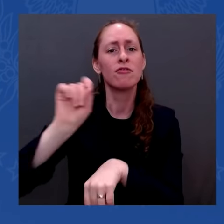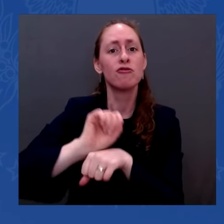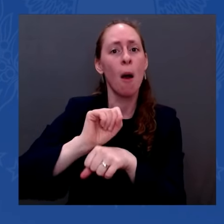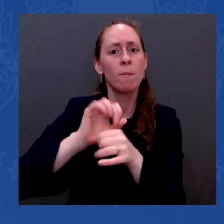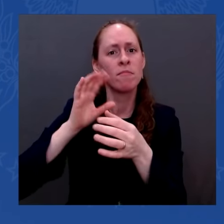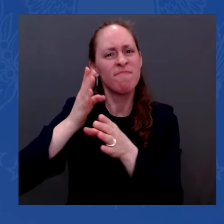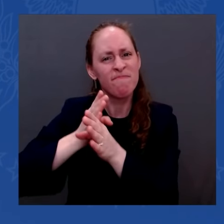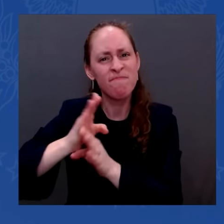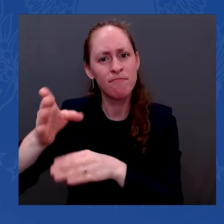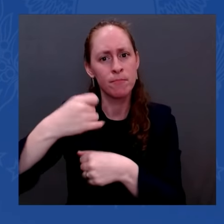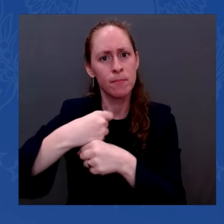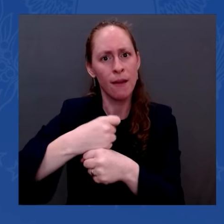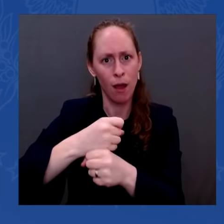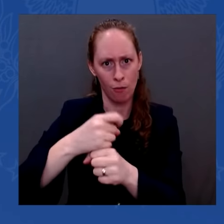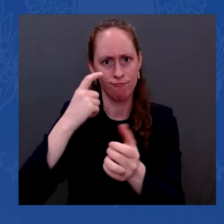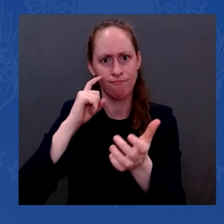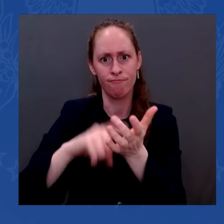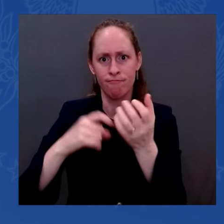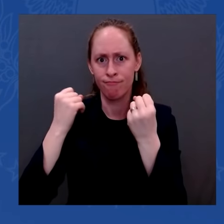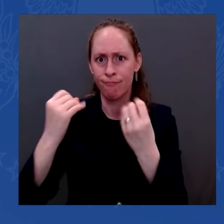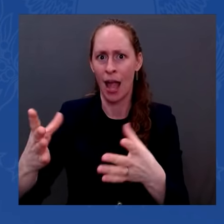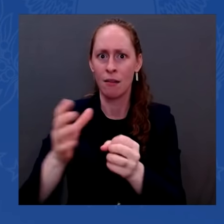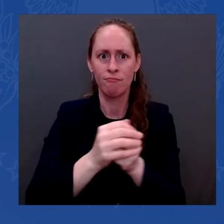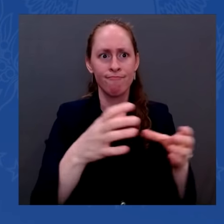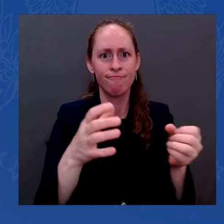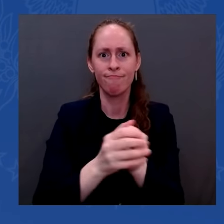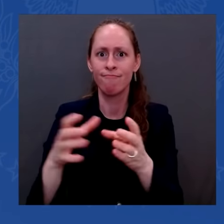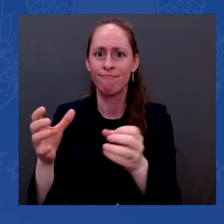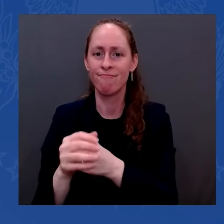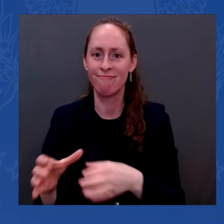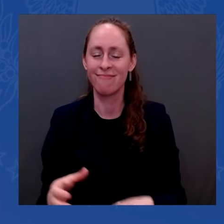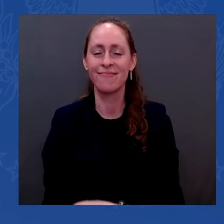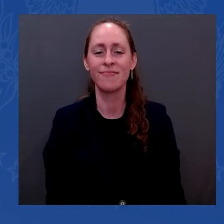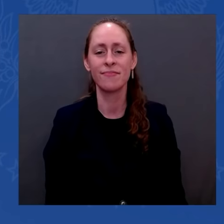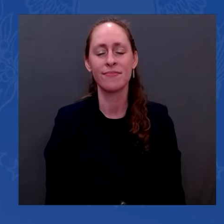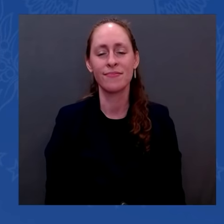in recent weeks from companies like Intel, General Motors, Union Pacific Railroad,